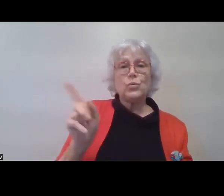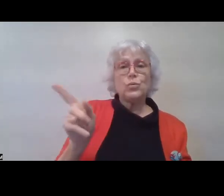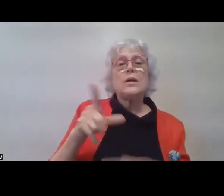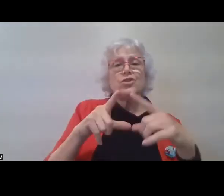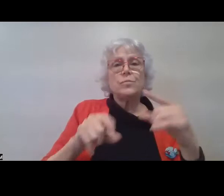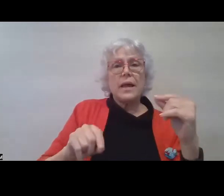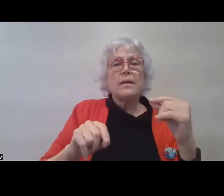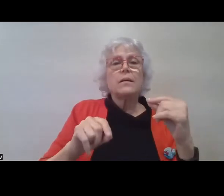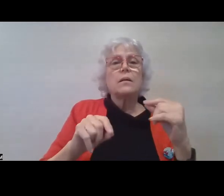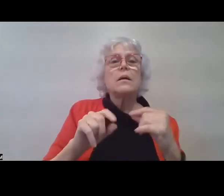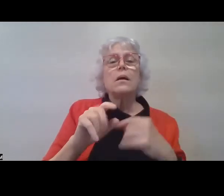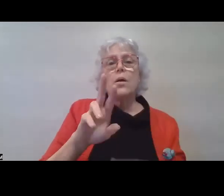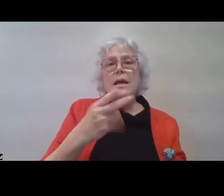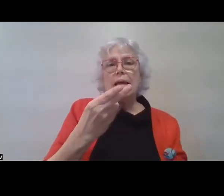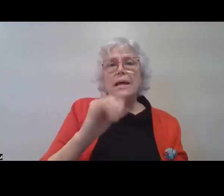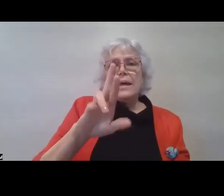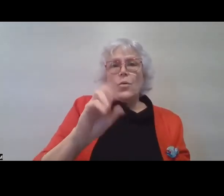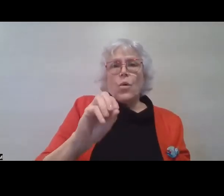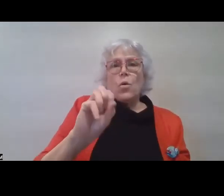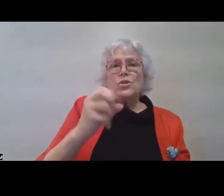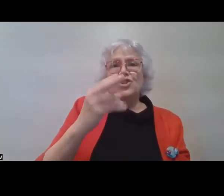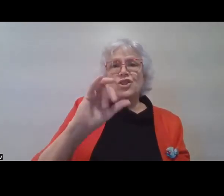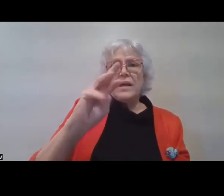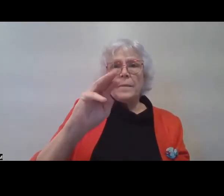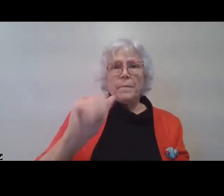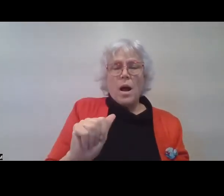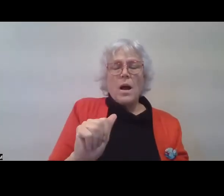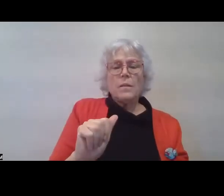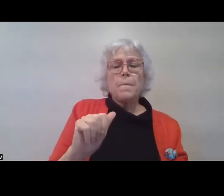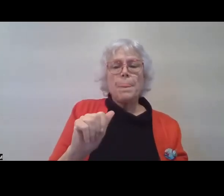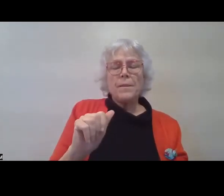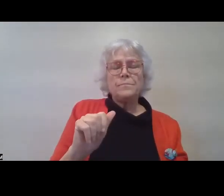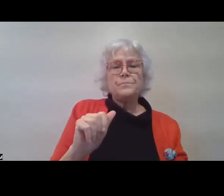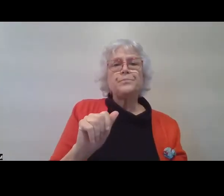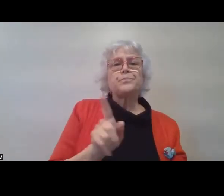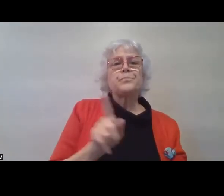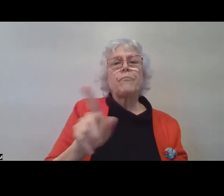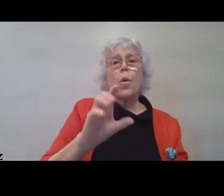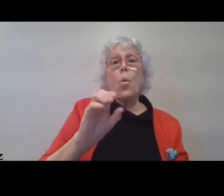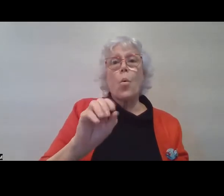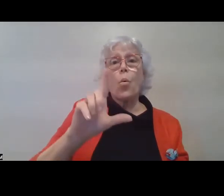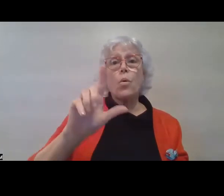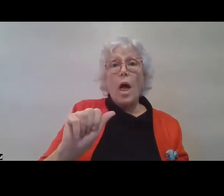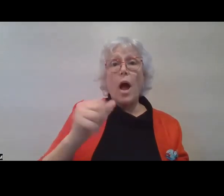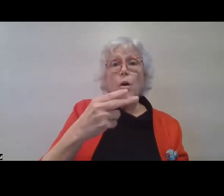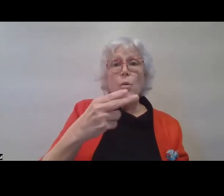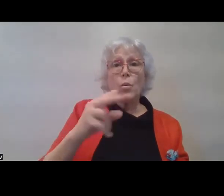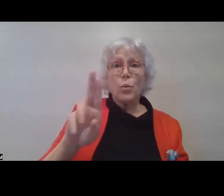in Oahu, Hawaii which is Pearl Harbor,